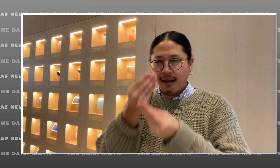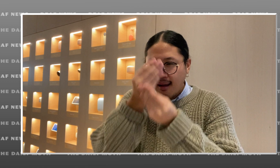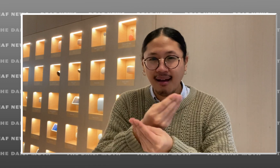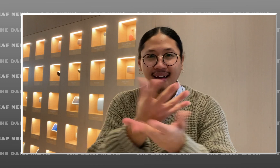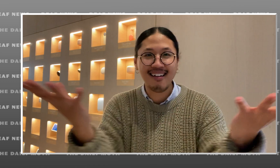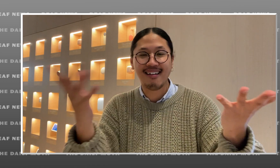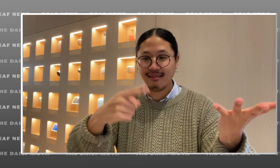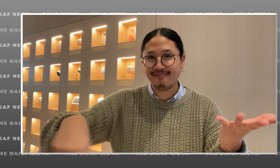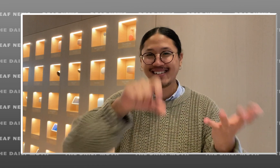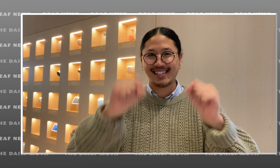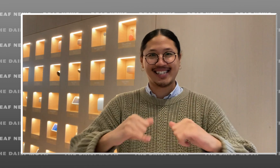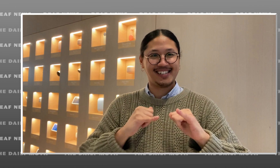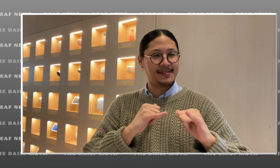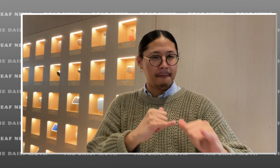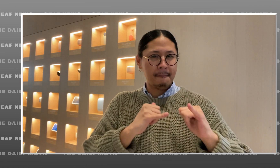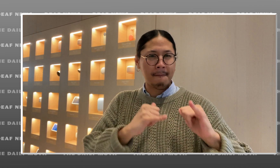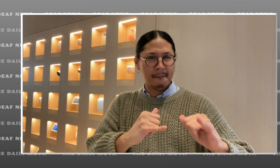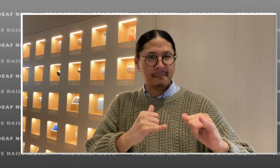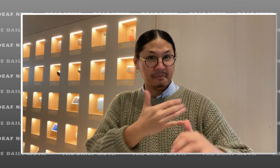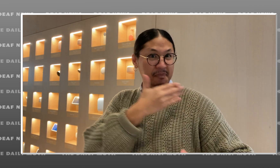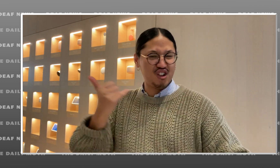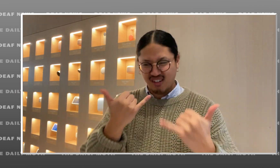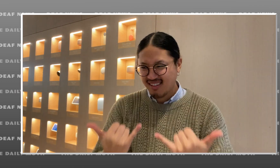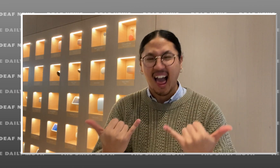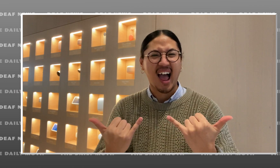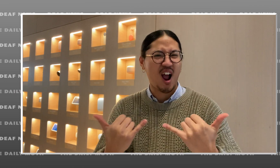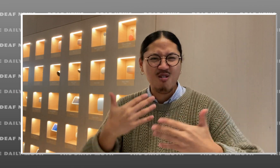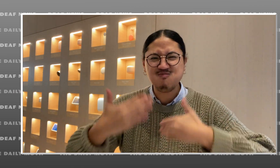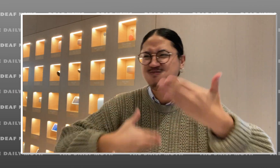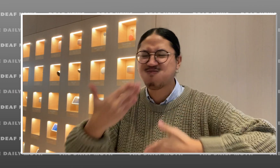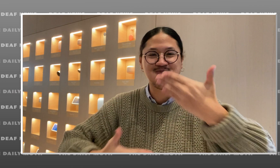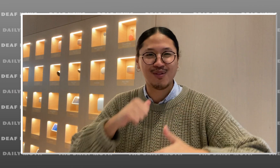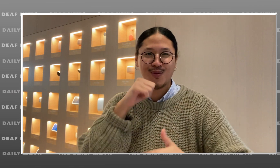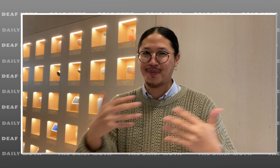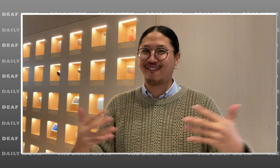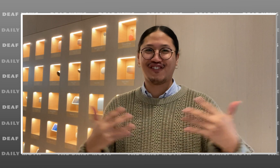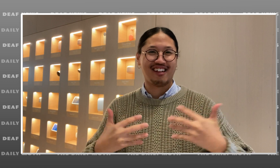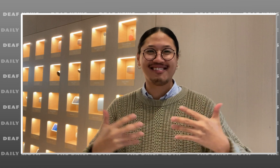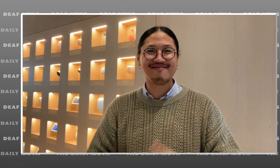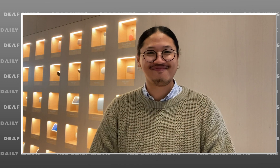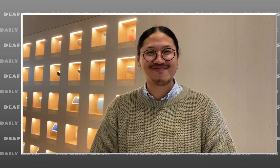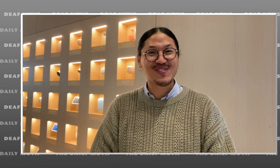They are saying that others can have the same thing. It’s better to start now and be fearless.